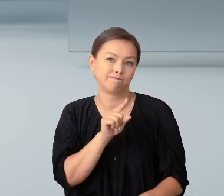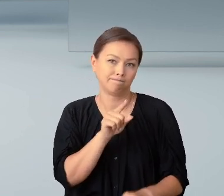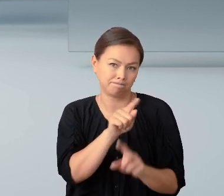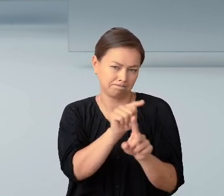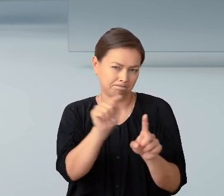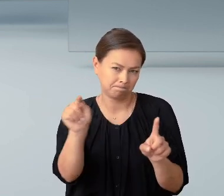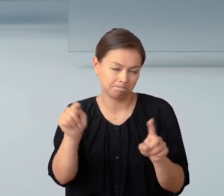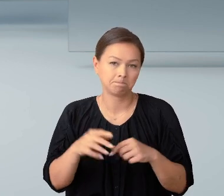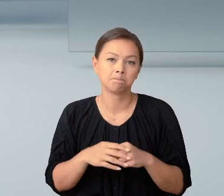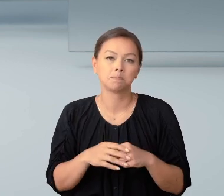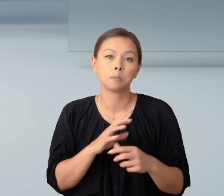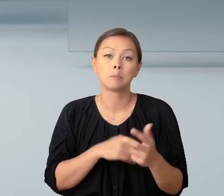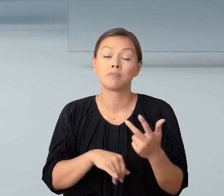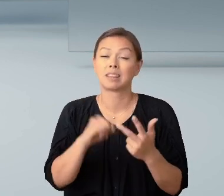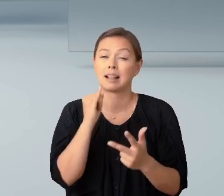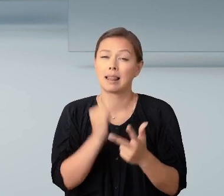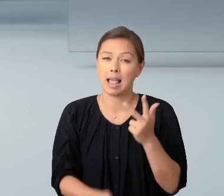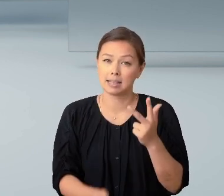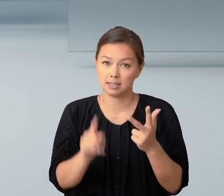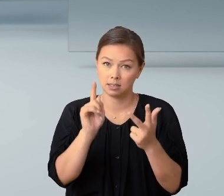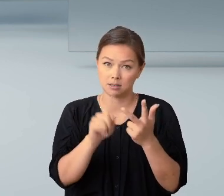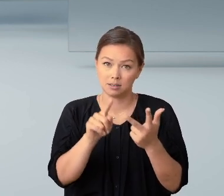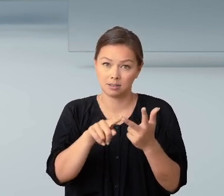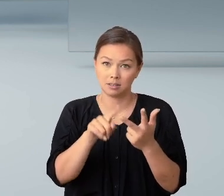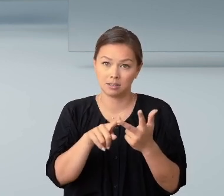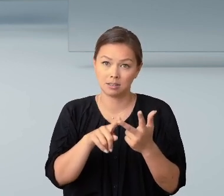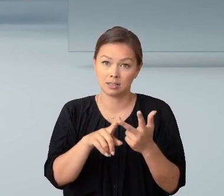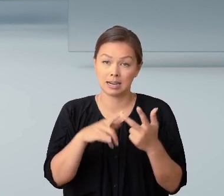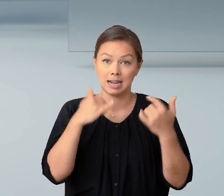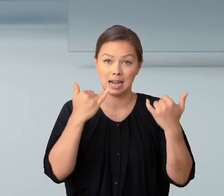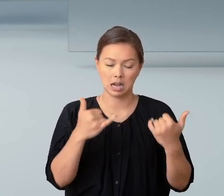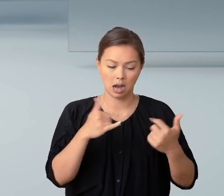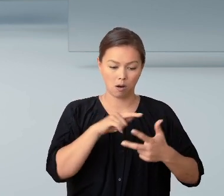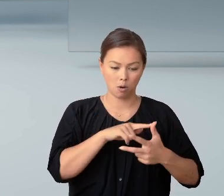So moving on to the final step, right? So when it's time to move,